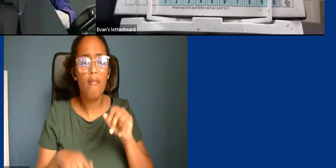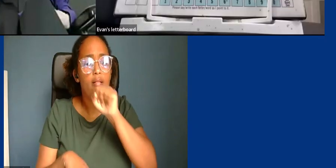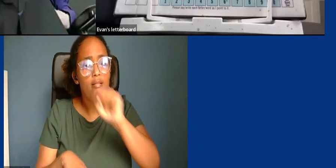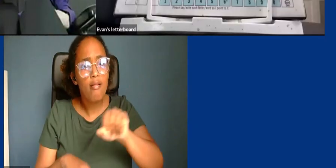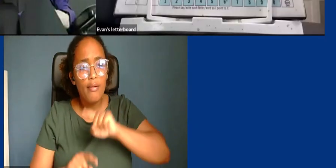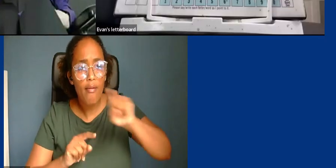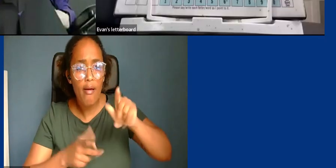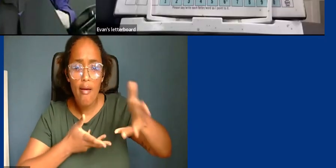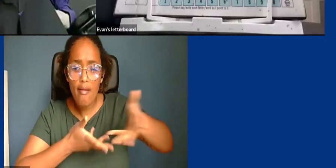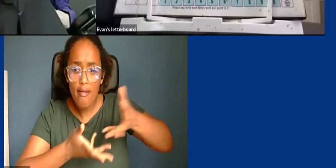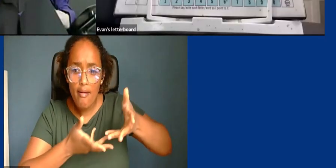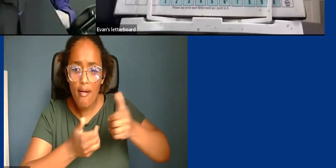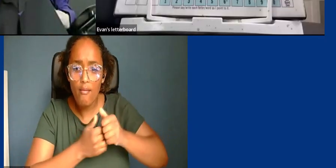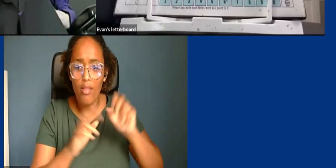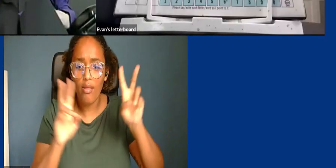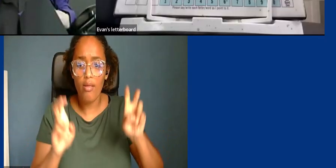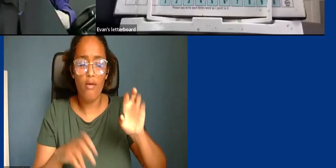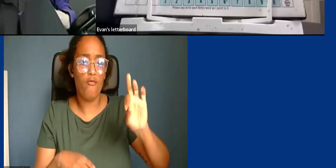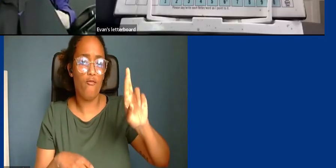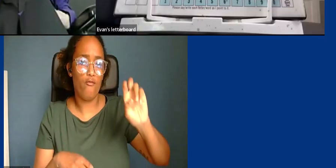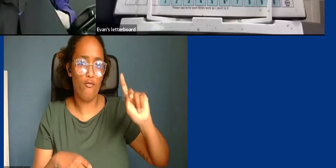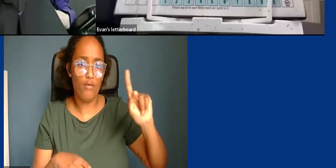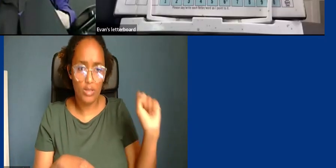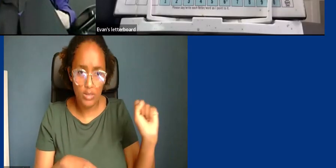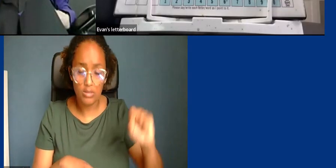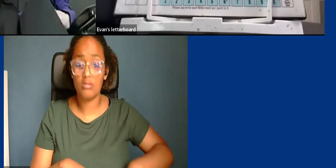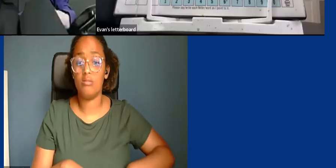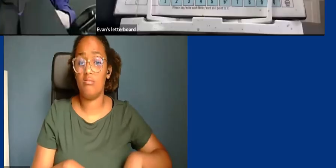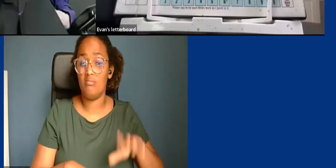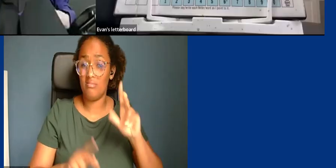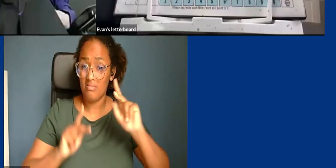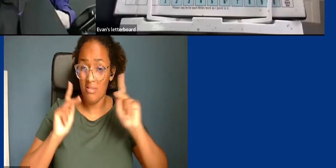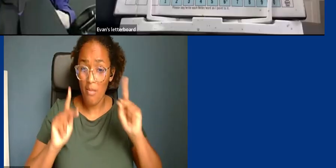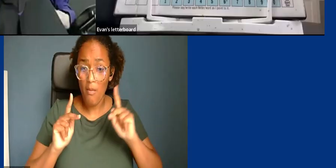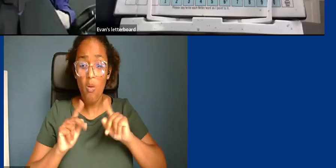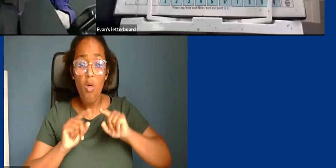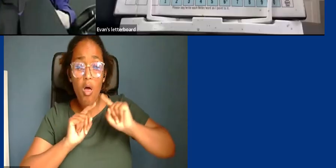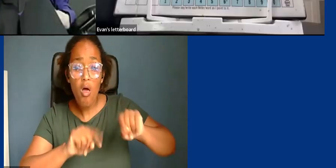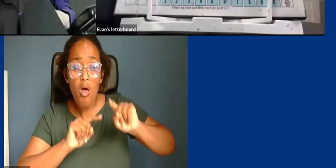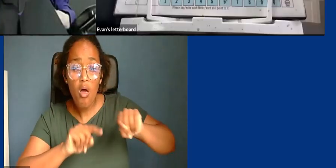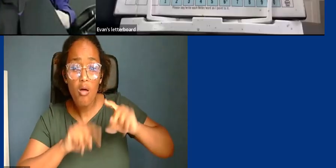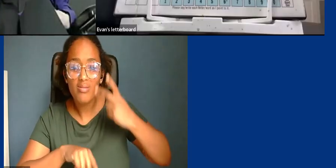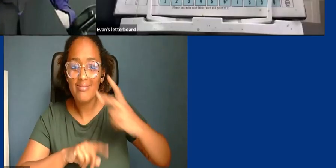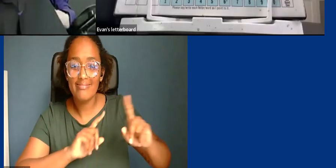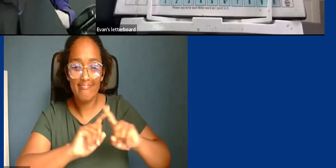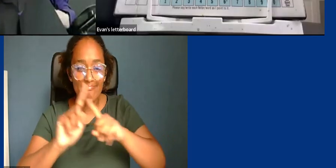and people flopped to the circus, the carnival, the storefront dine museum,